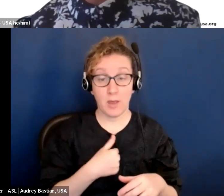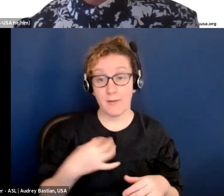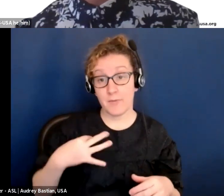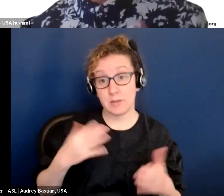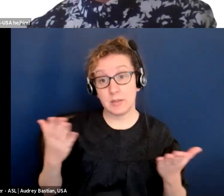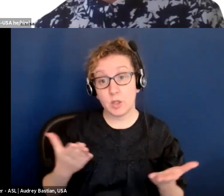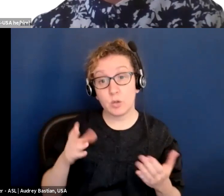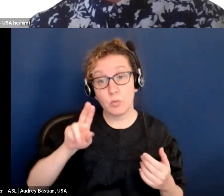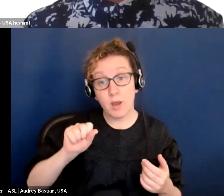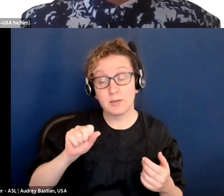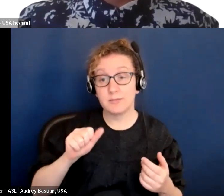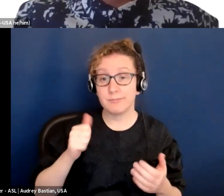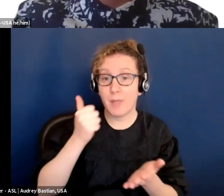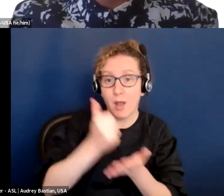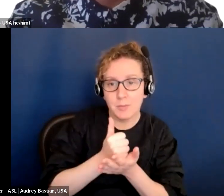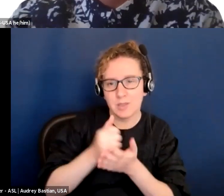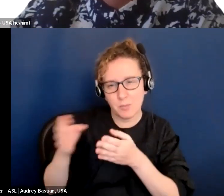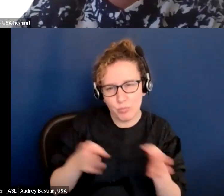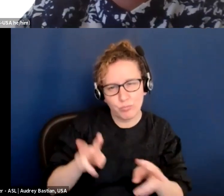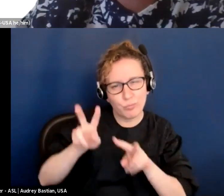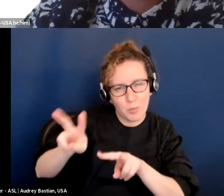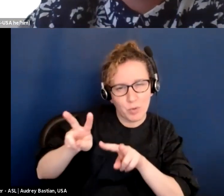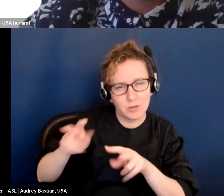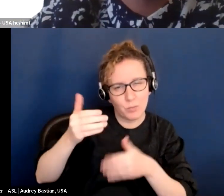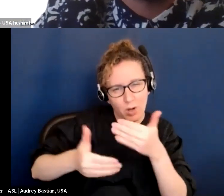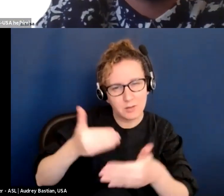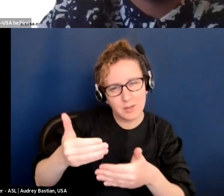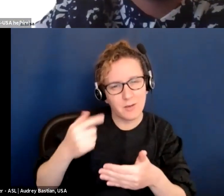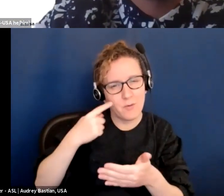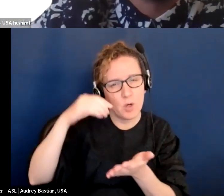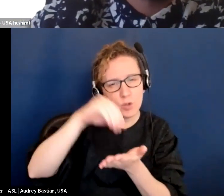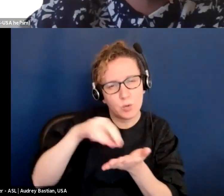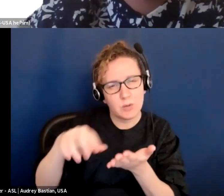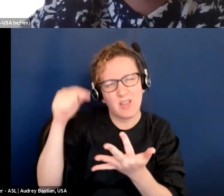the US that had helped us in the preparation process for students who have certain needs.